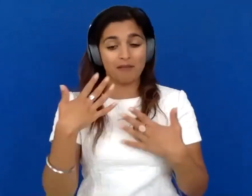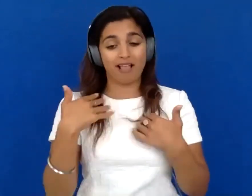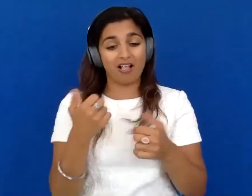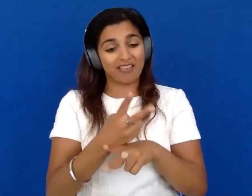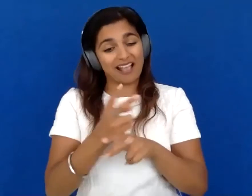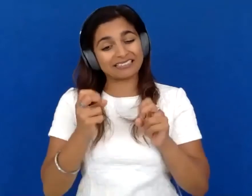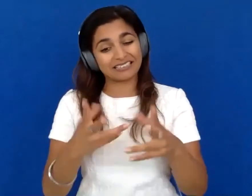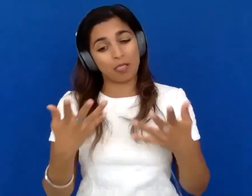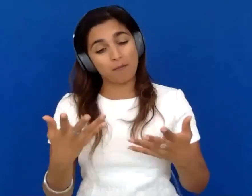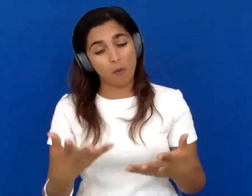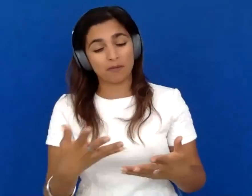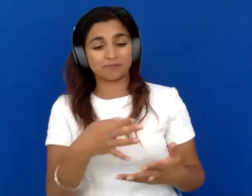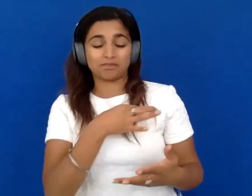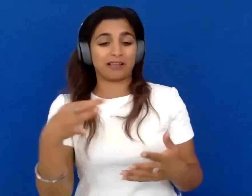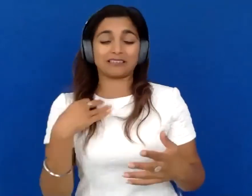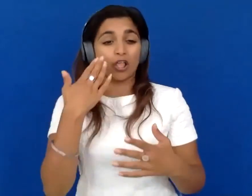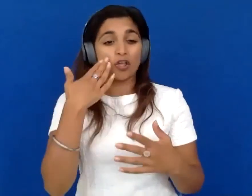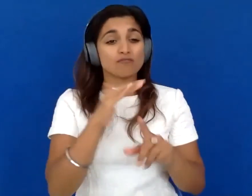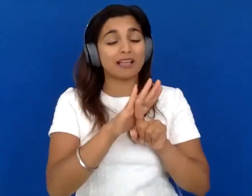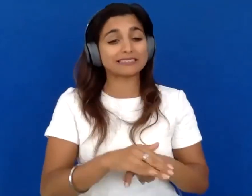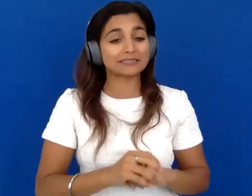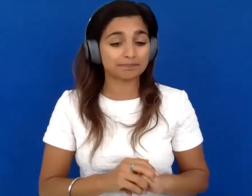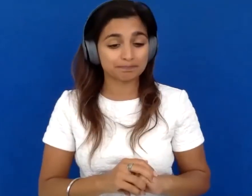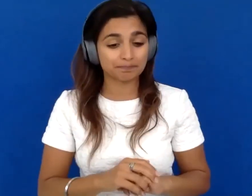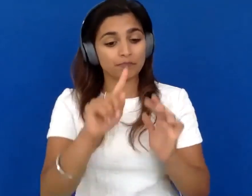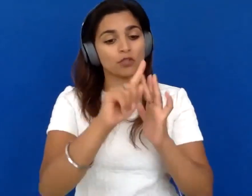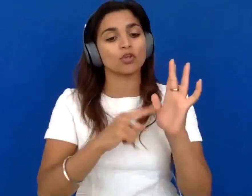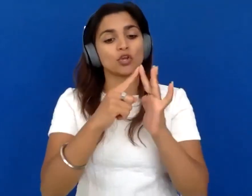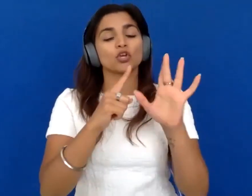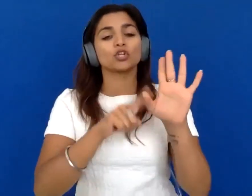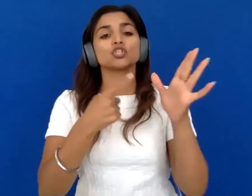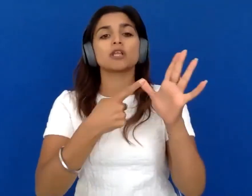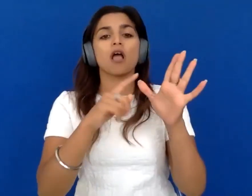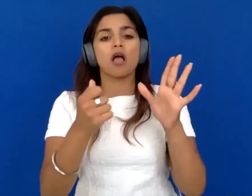Pandya from Princeton University will now present yielded bodies crippling